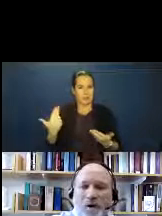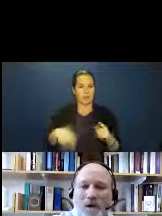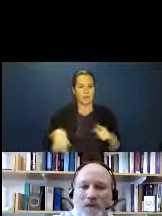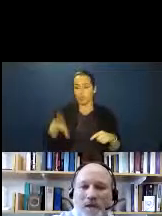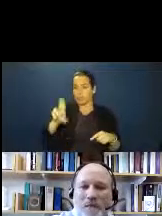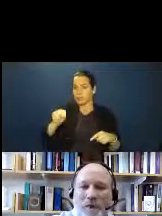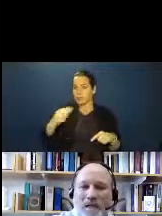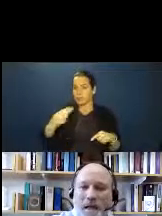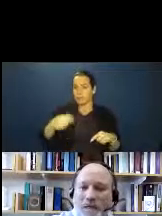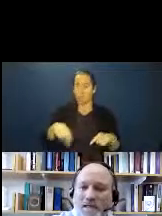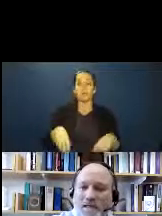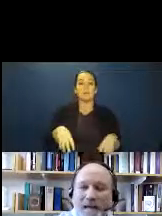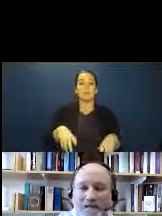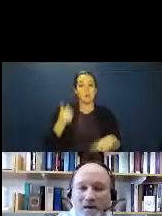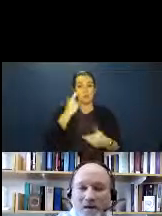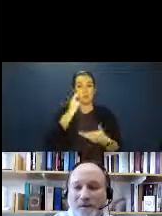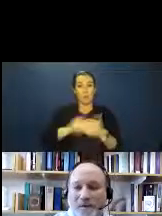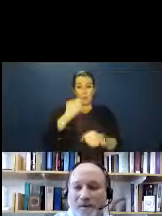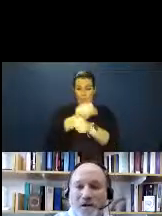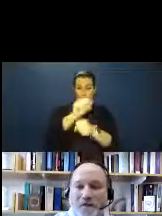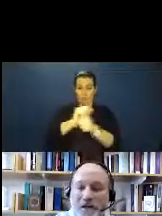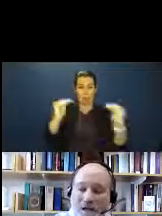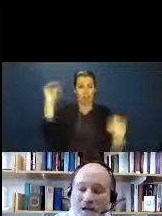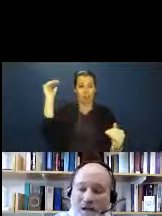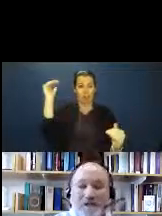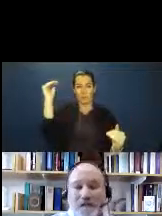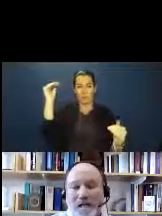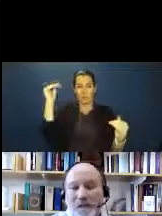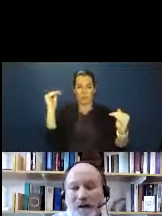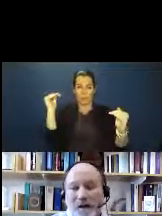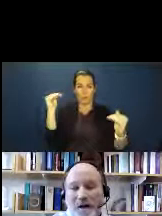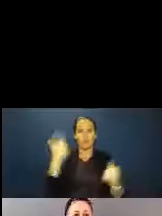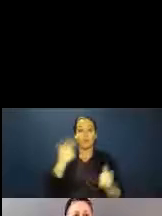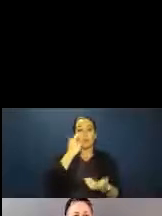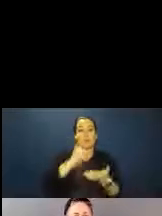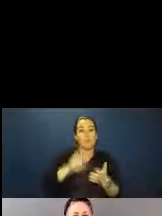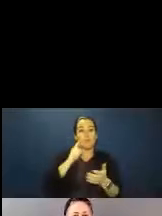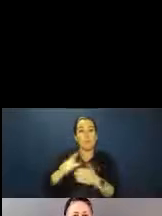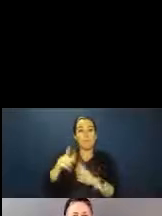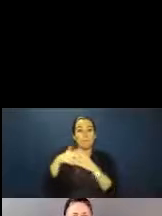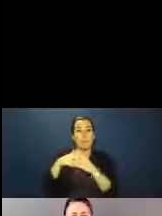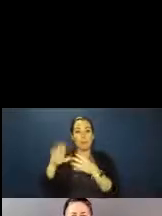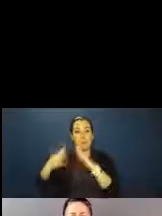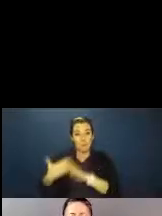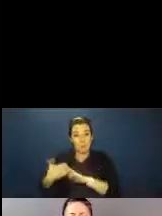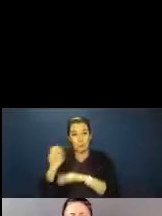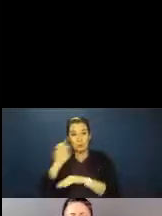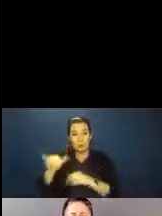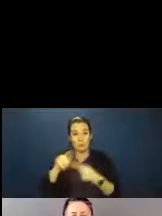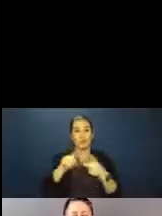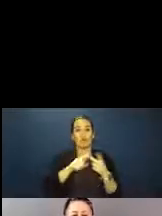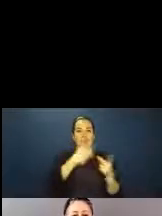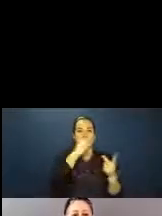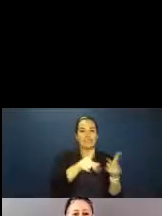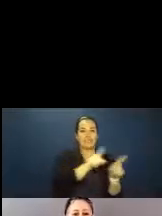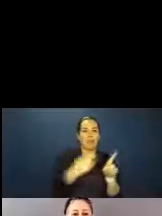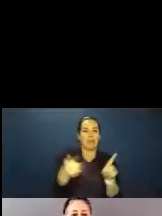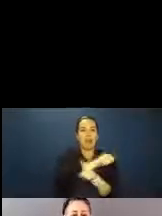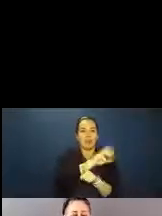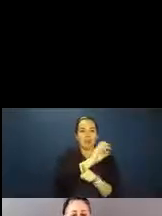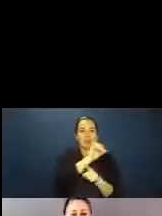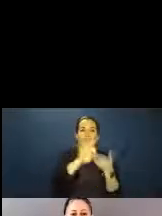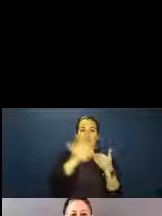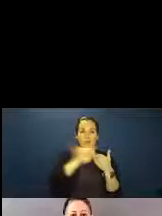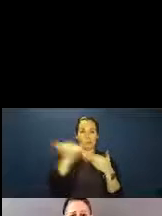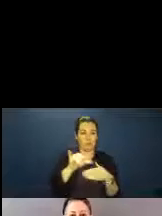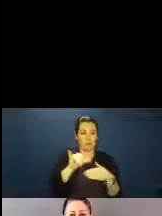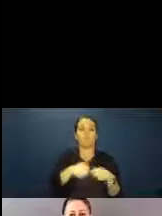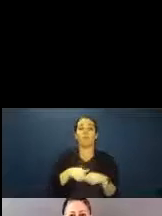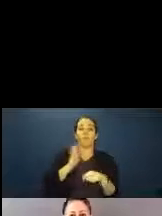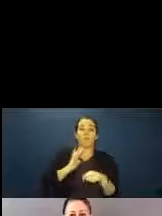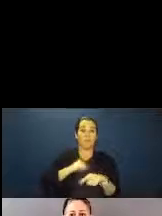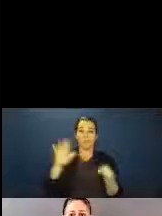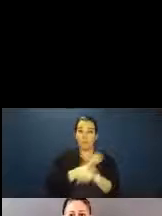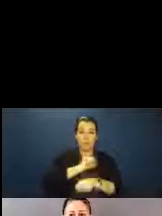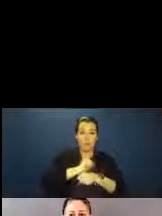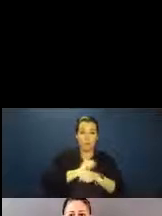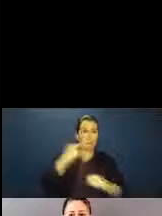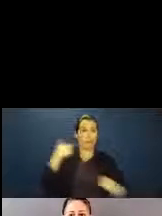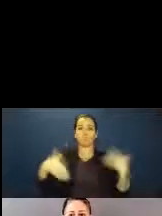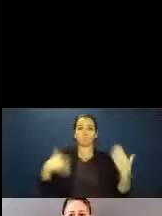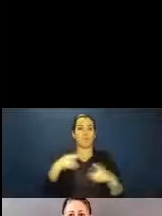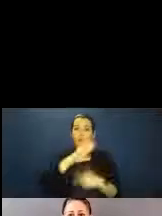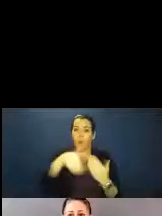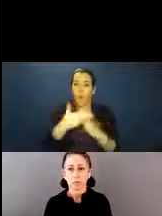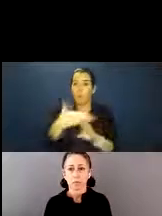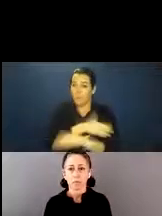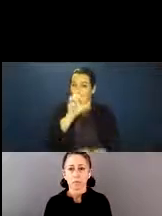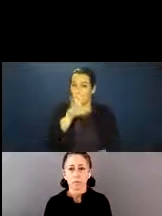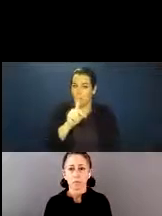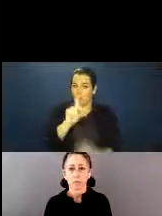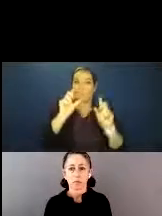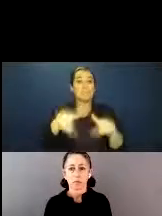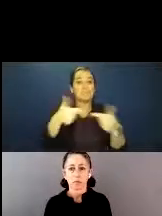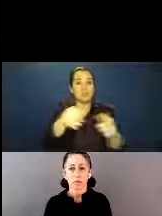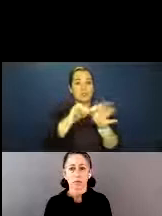size of the U.S. population with disabilities percentage wise. This is likely due to aging of the population. There is a narrowing of the employment gap. This was actually seen if you follow the nTIDE report with Kessler Foundation and AUCD that we do at UNH,